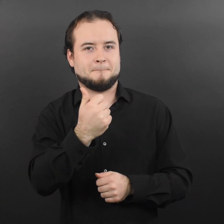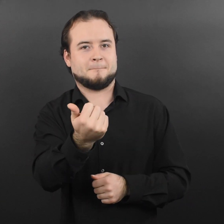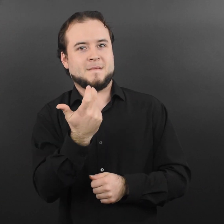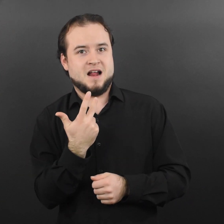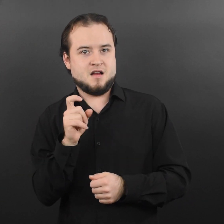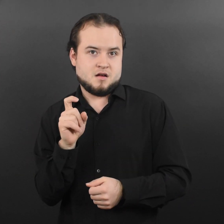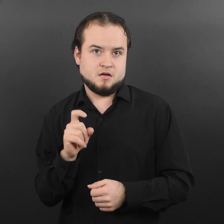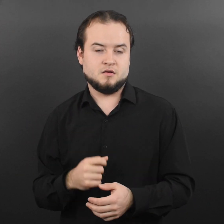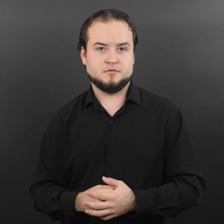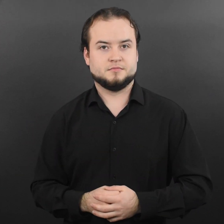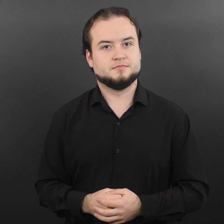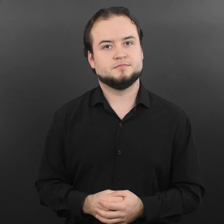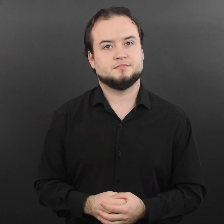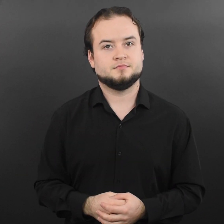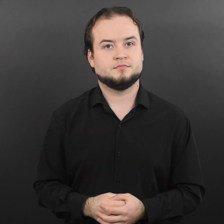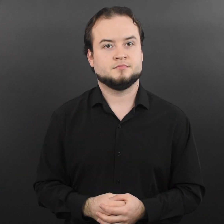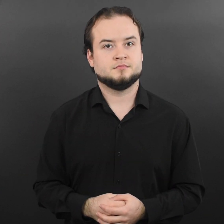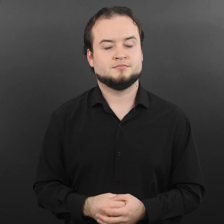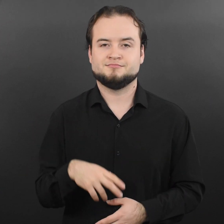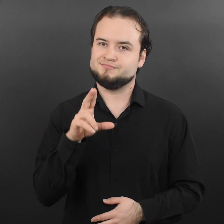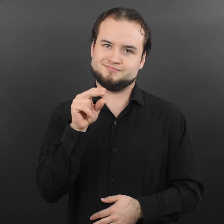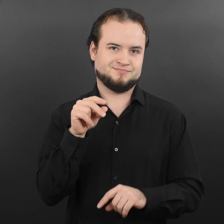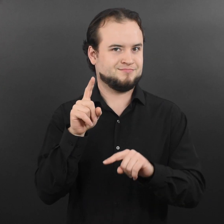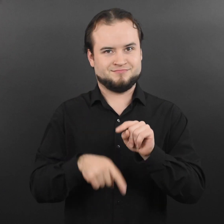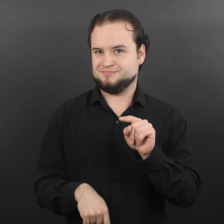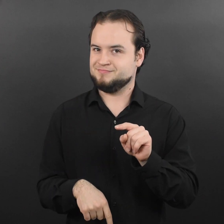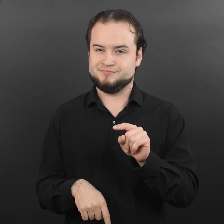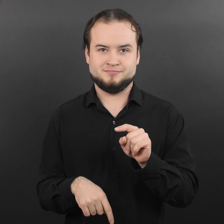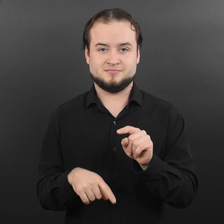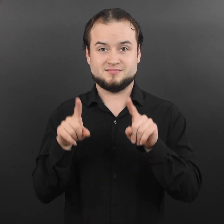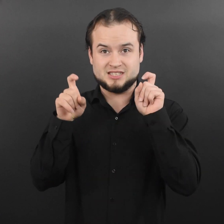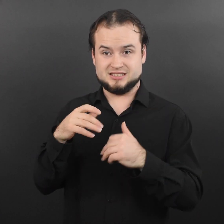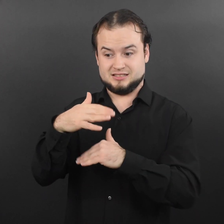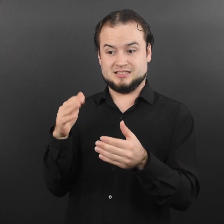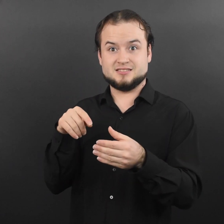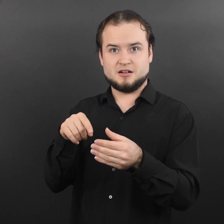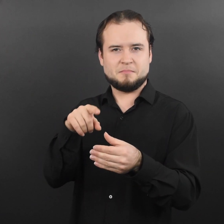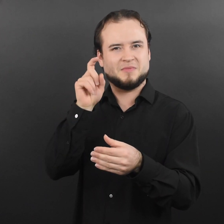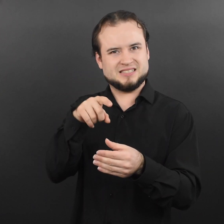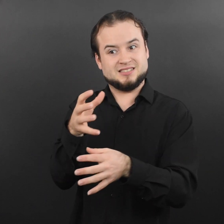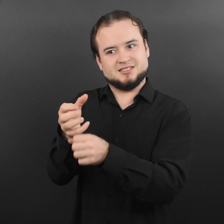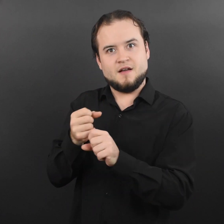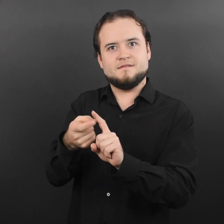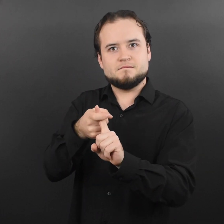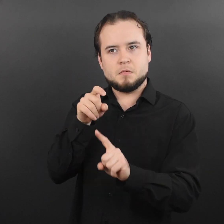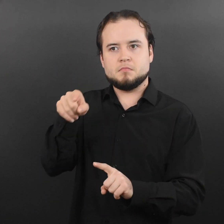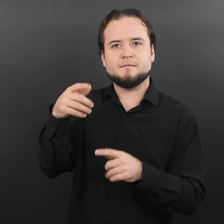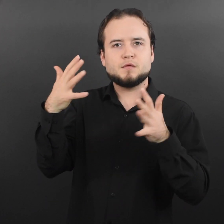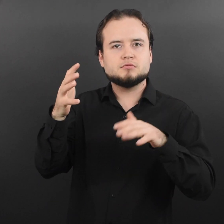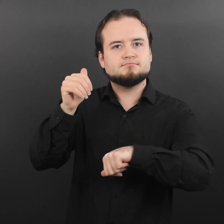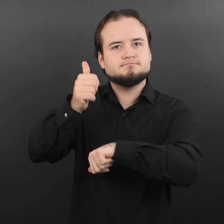No. Test kits must be given to you from a designated pick-up location.